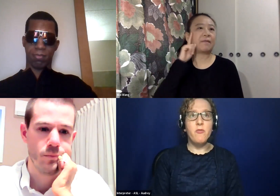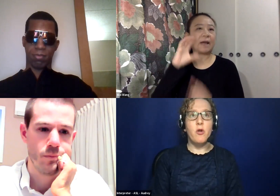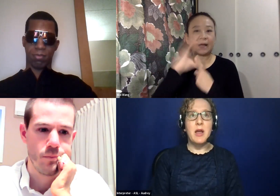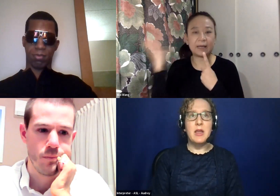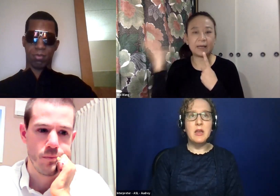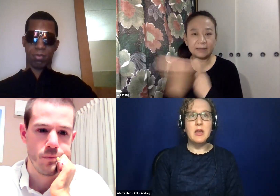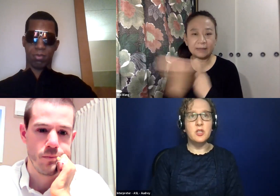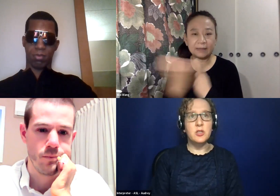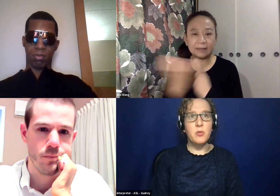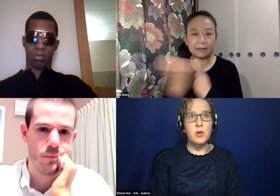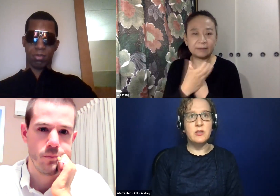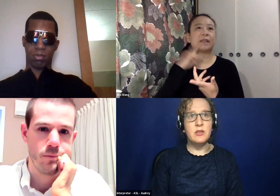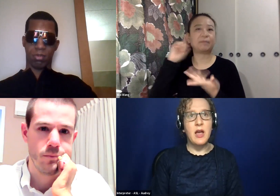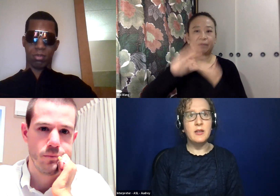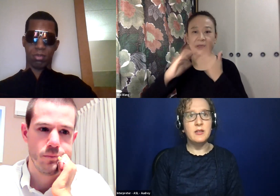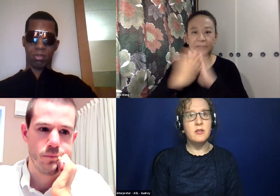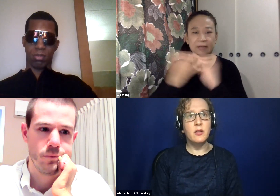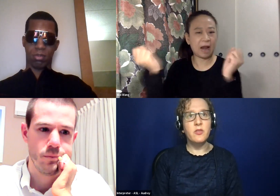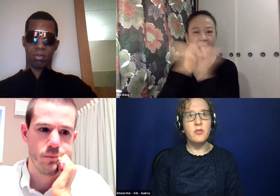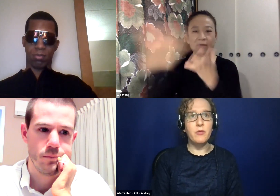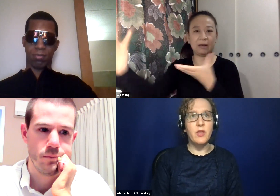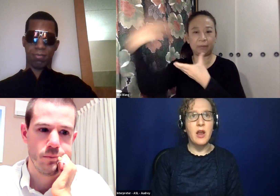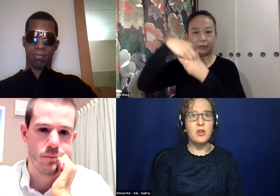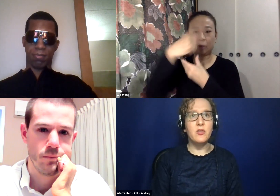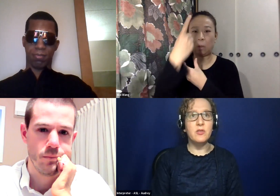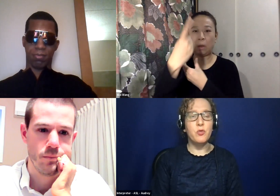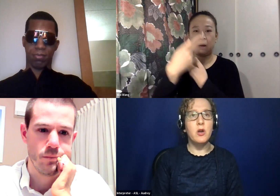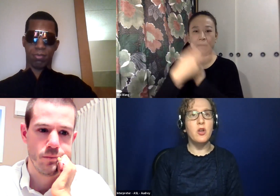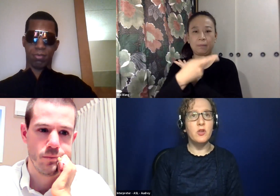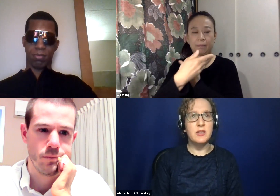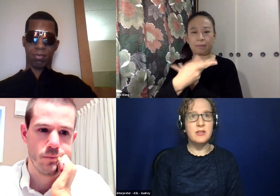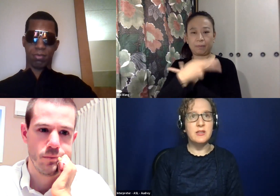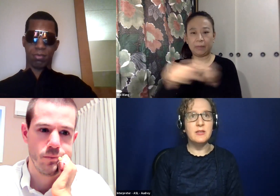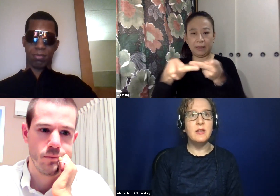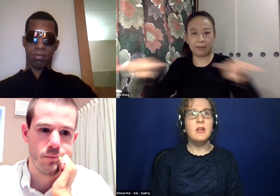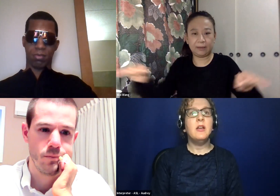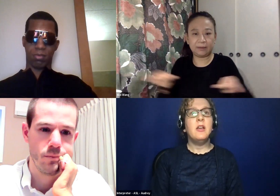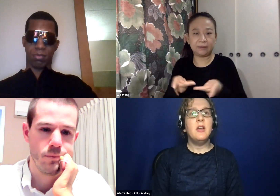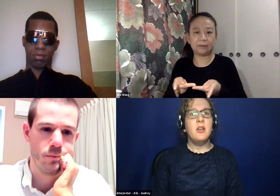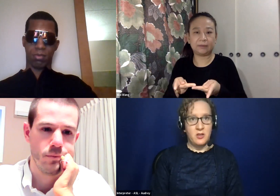even before my English was at the level that I could use for University studies.